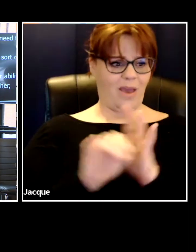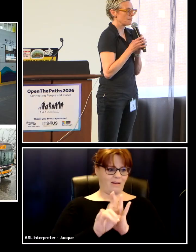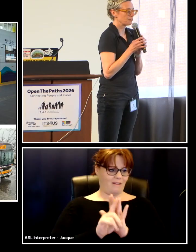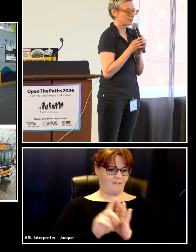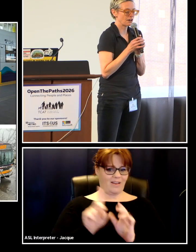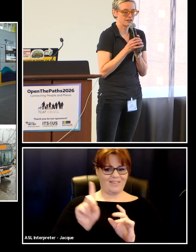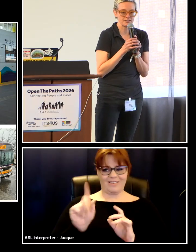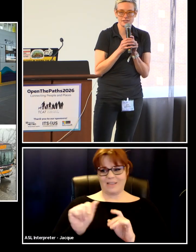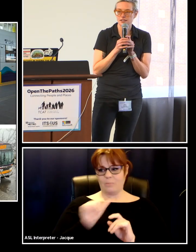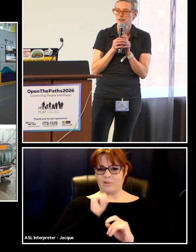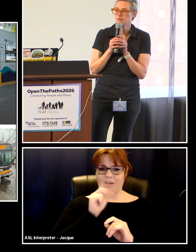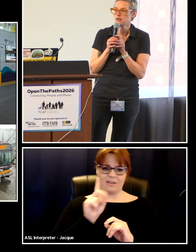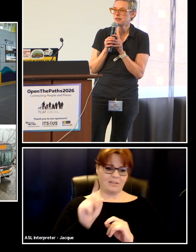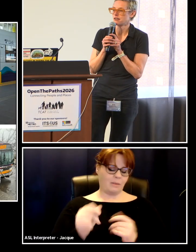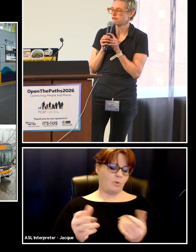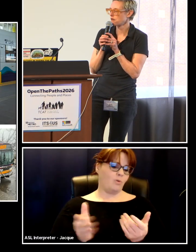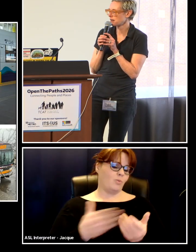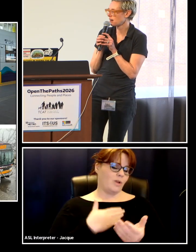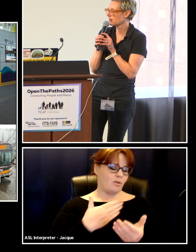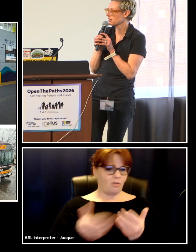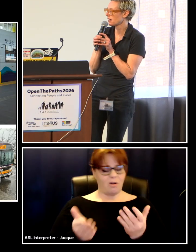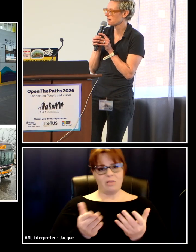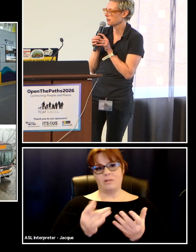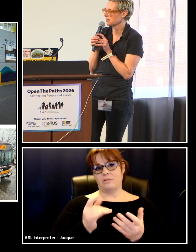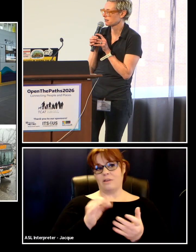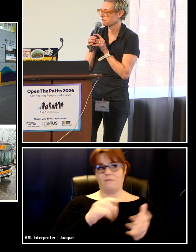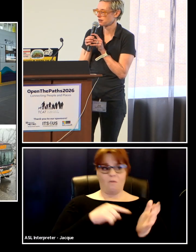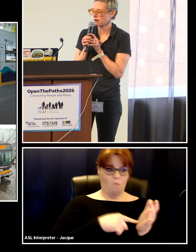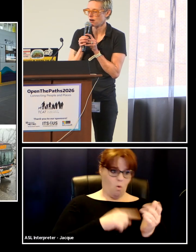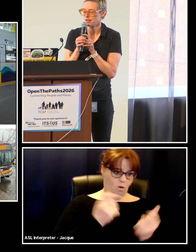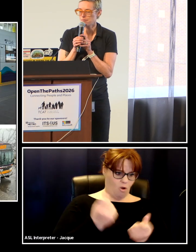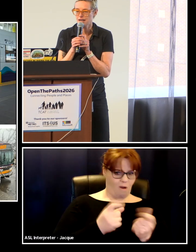um regardless of whether we could afford a car or not, whether we could afford a car that met